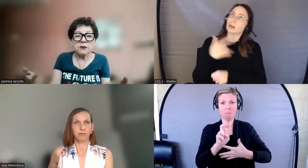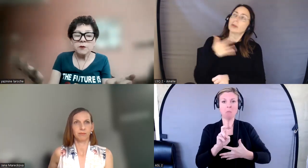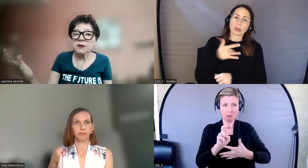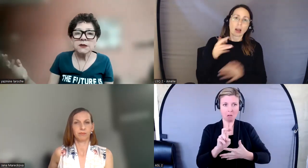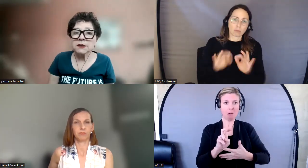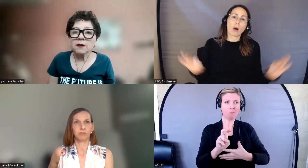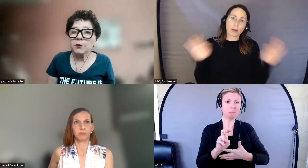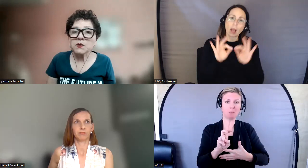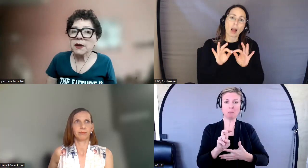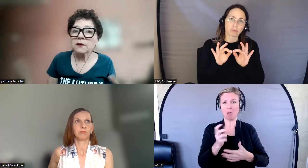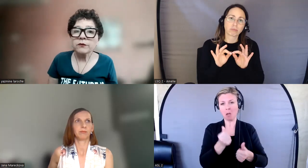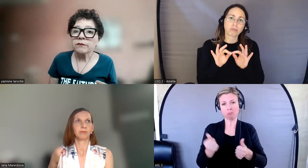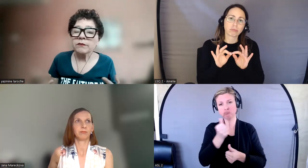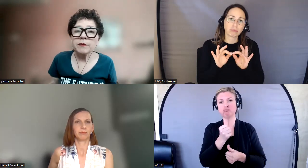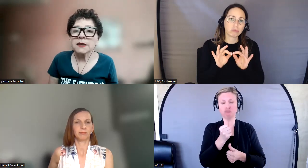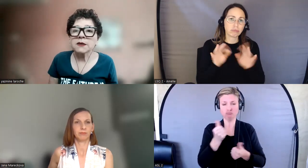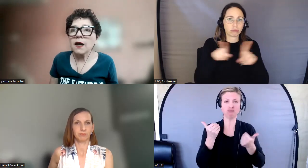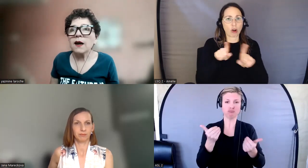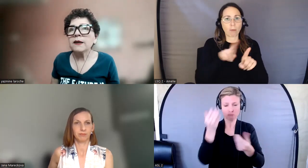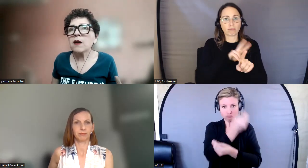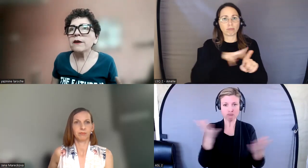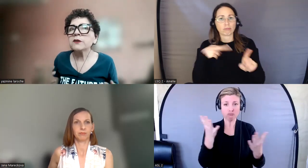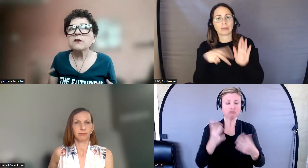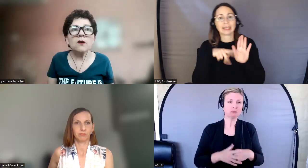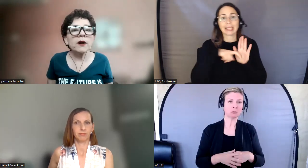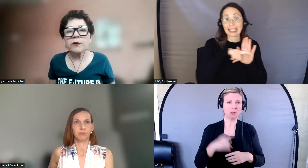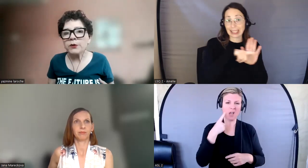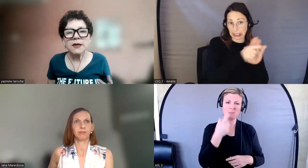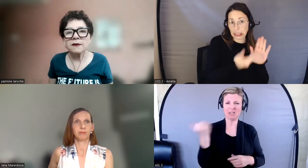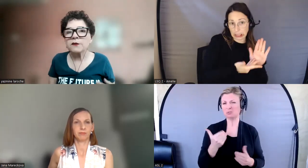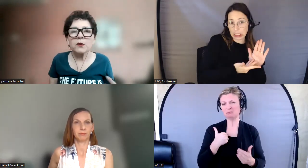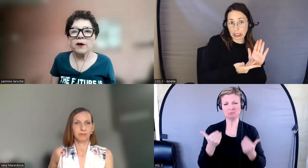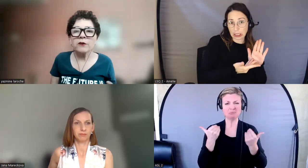just from the statistical perspective because it's hard to know how representative you are